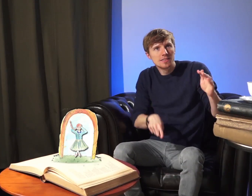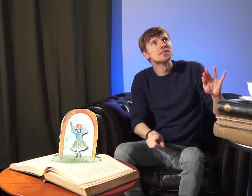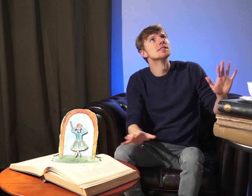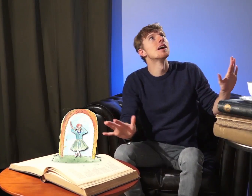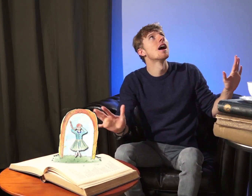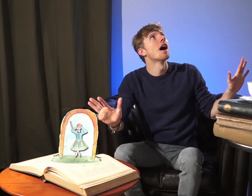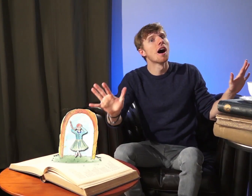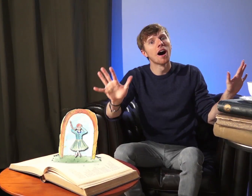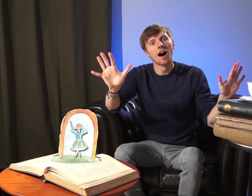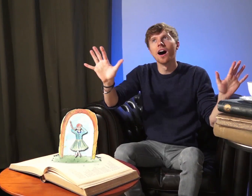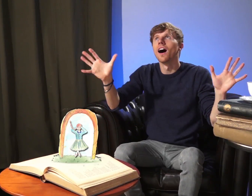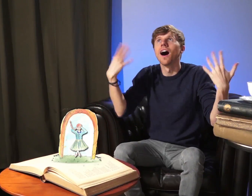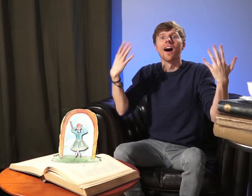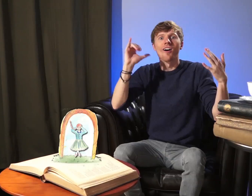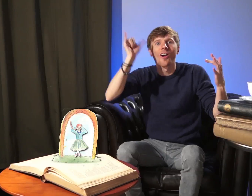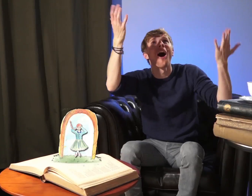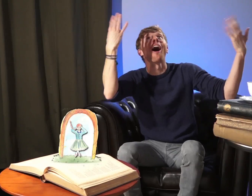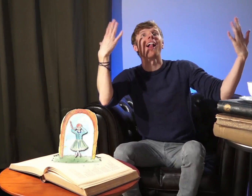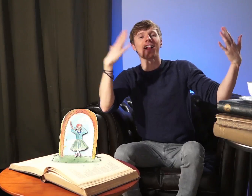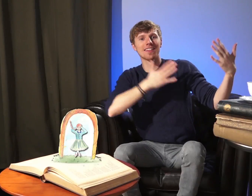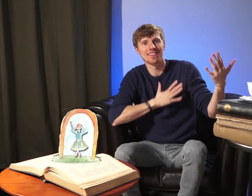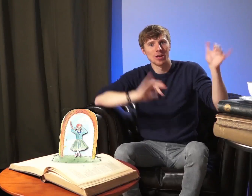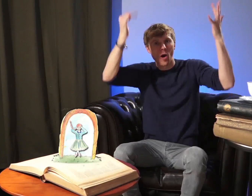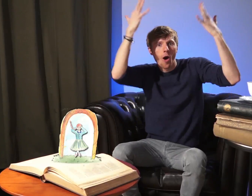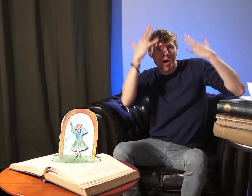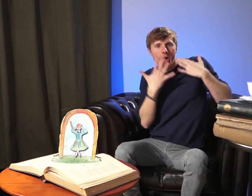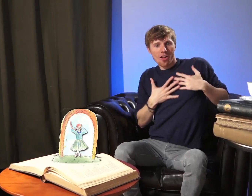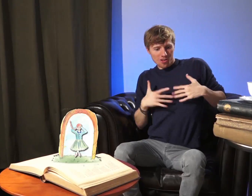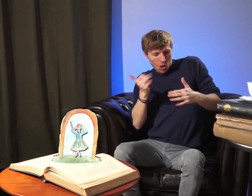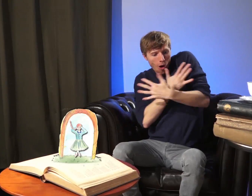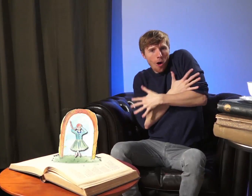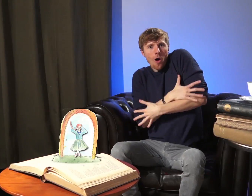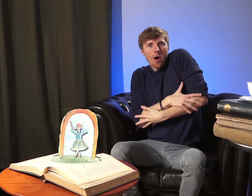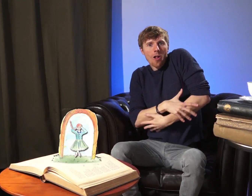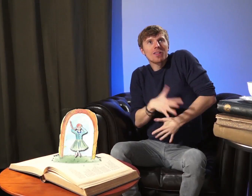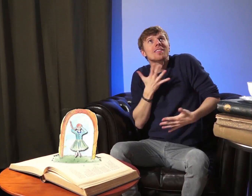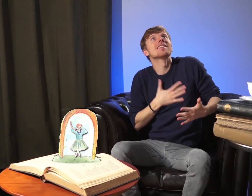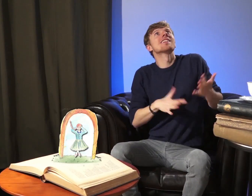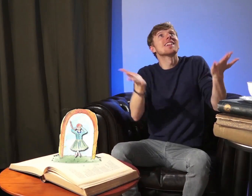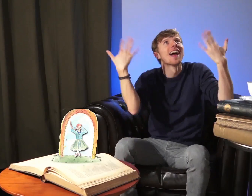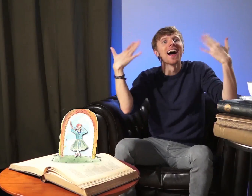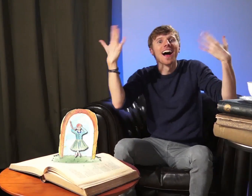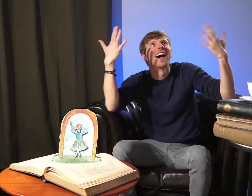Expectantly she stood unter the gate. But no gold rain came.